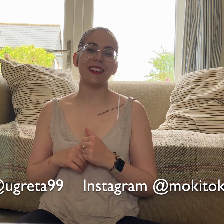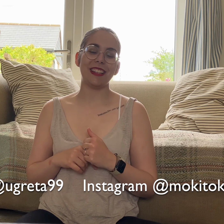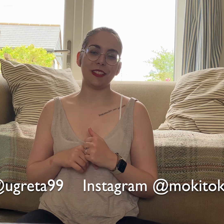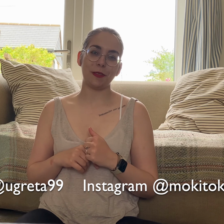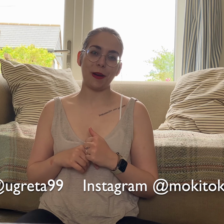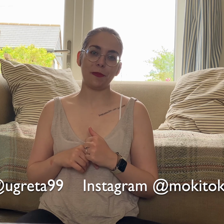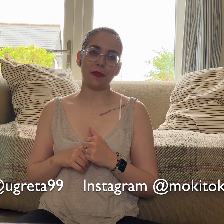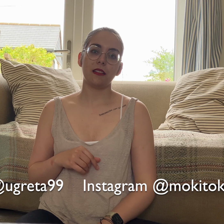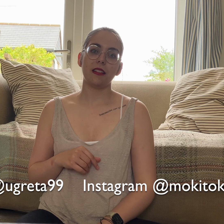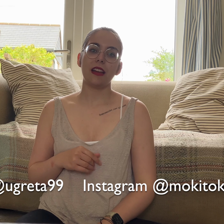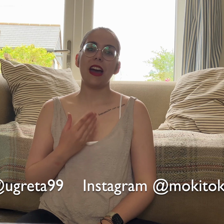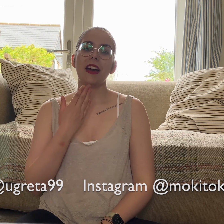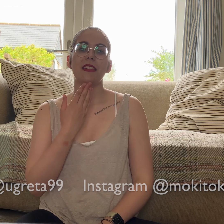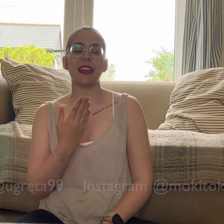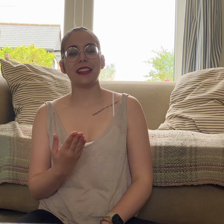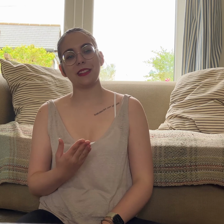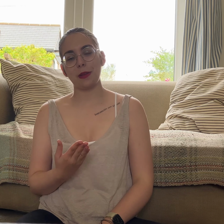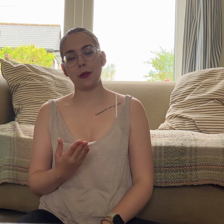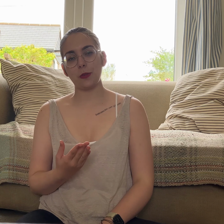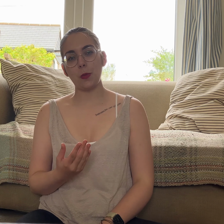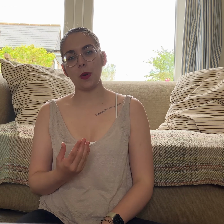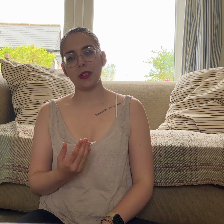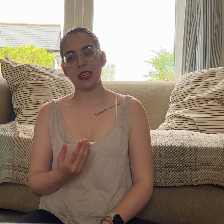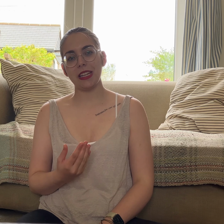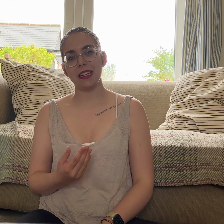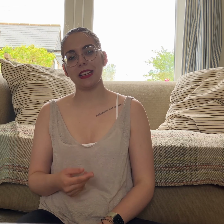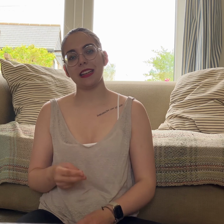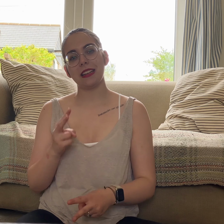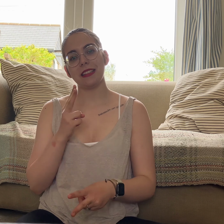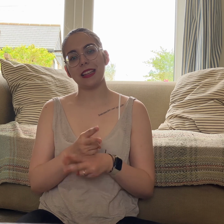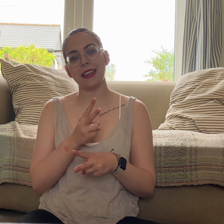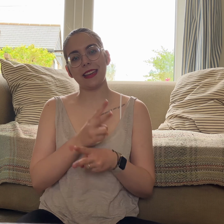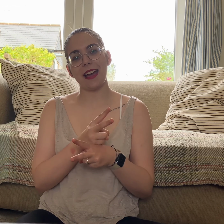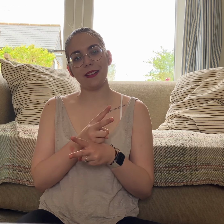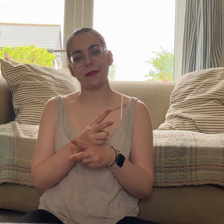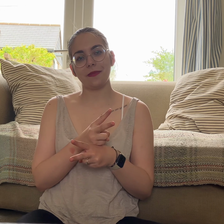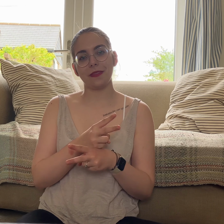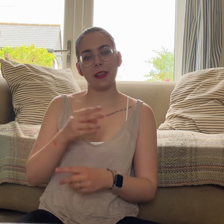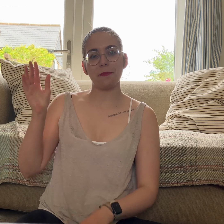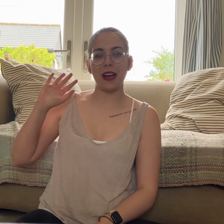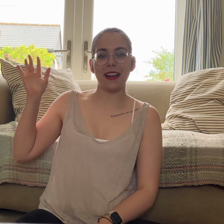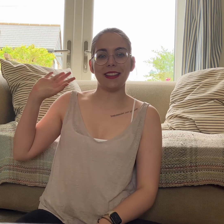on Instagram (@mokitoki99). Thank you so much for watching! Take care! Bye!